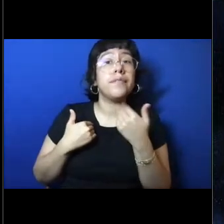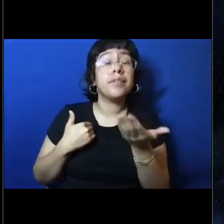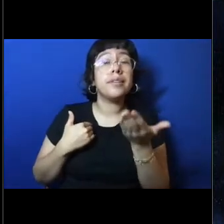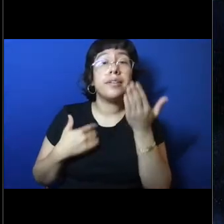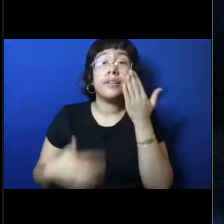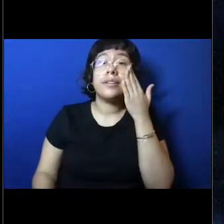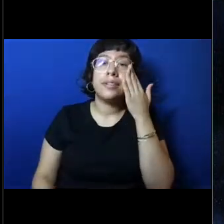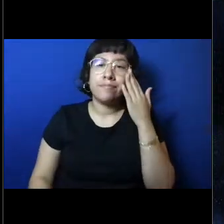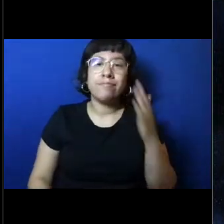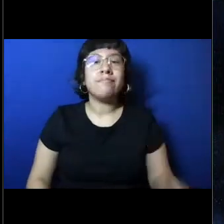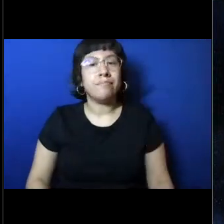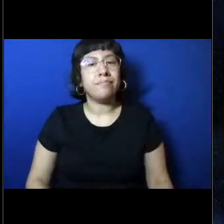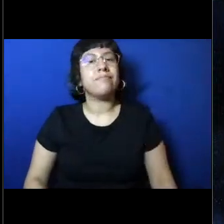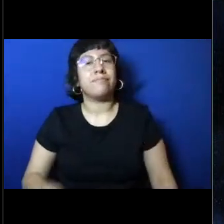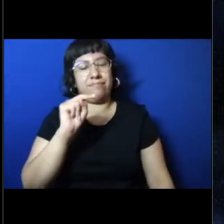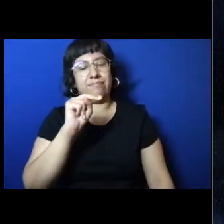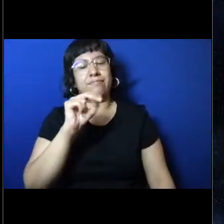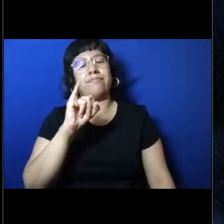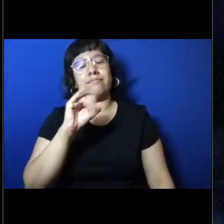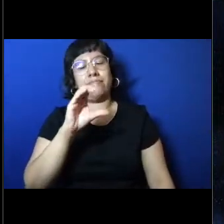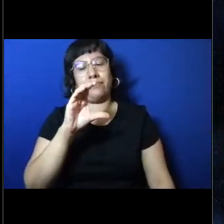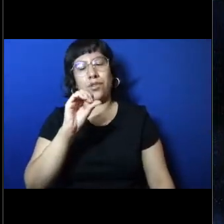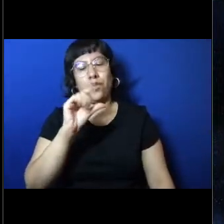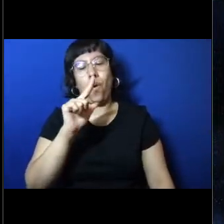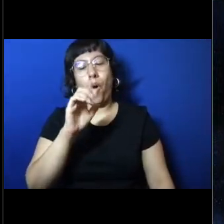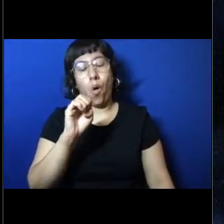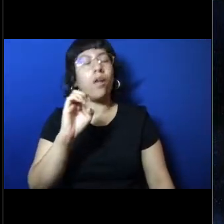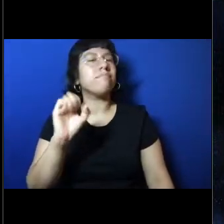[Nicole] Okay, Tim, we do have a couple of questions.